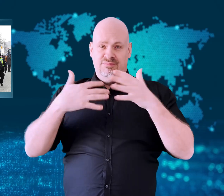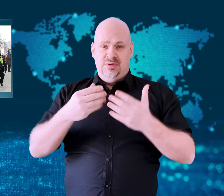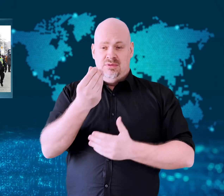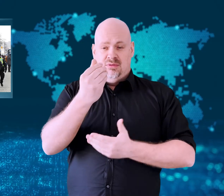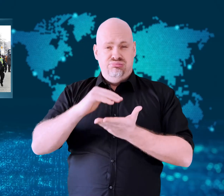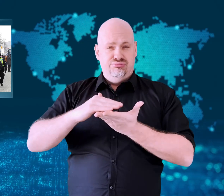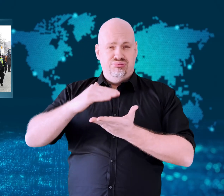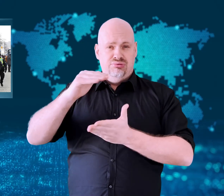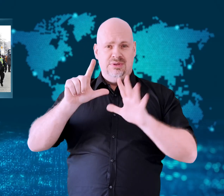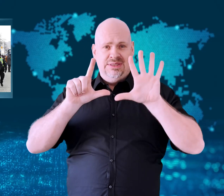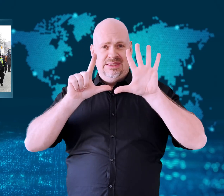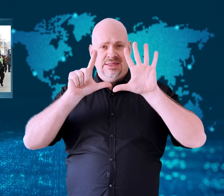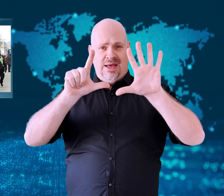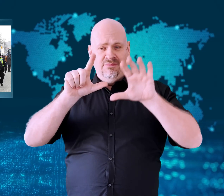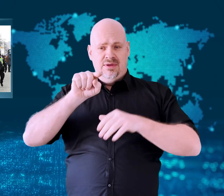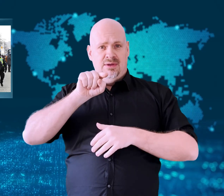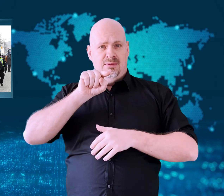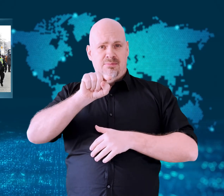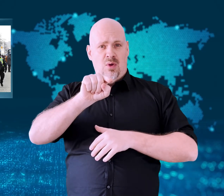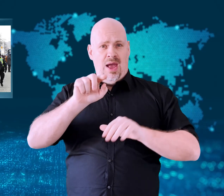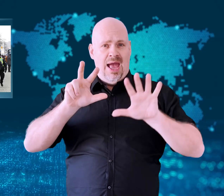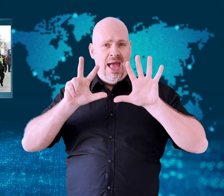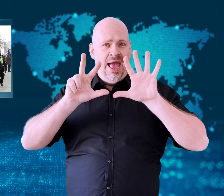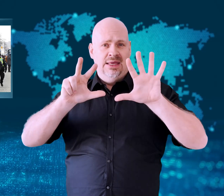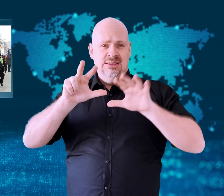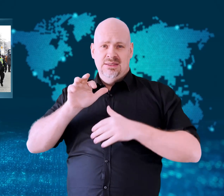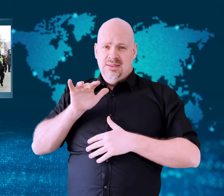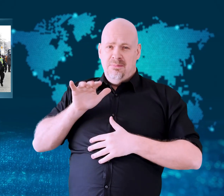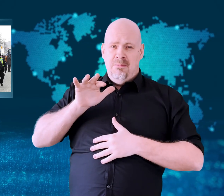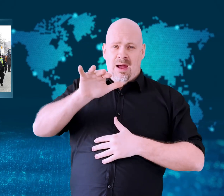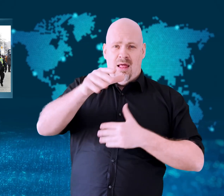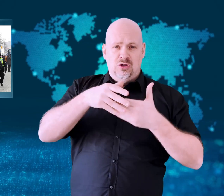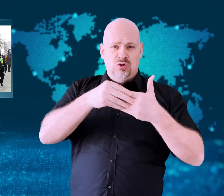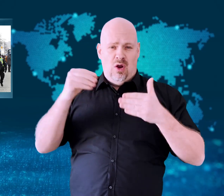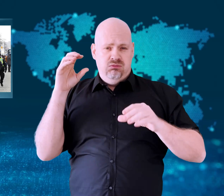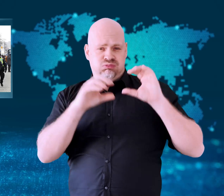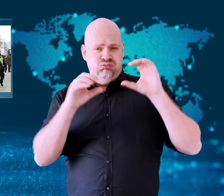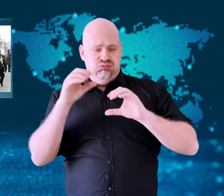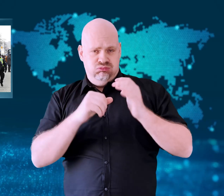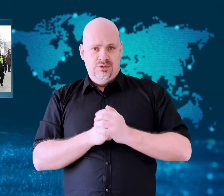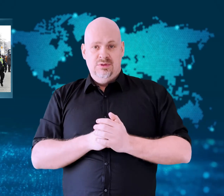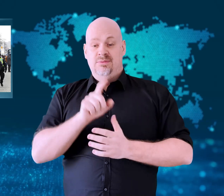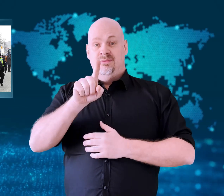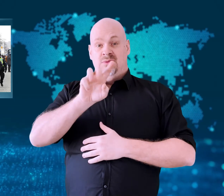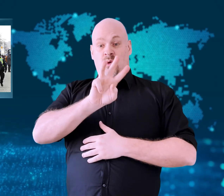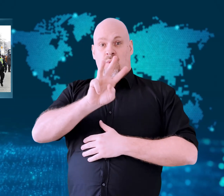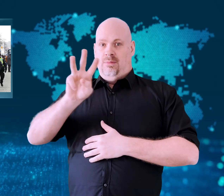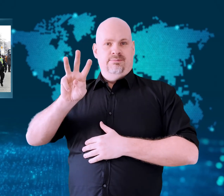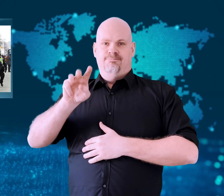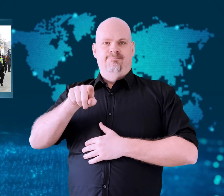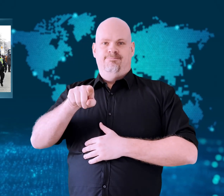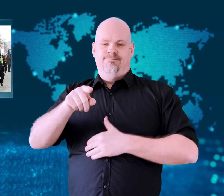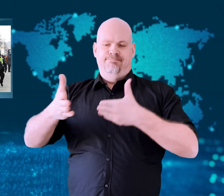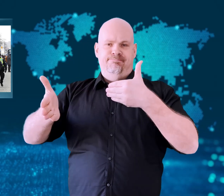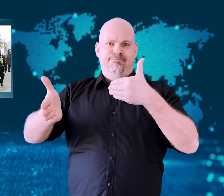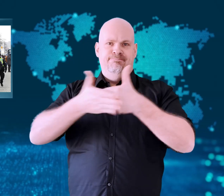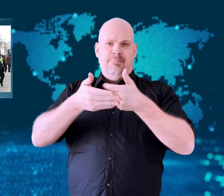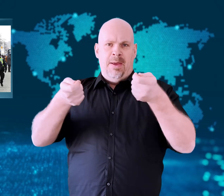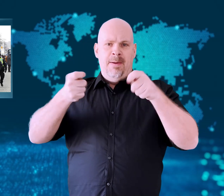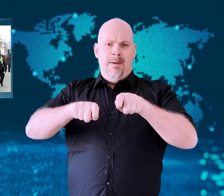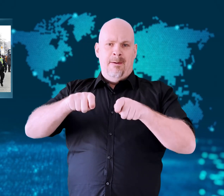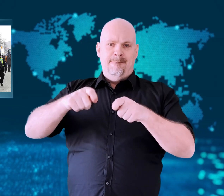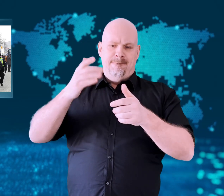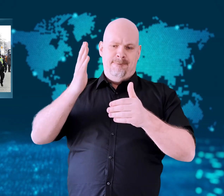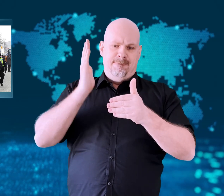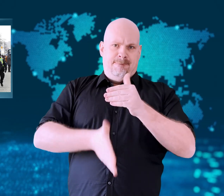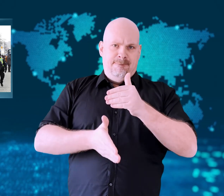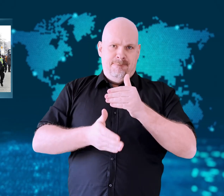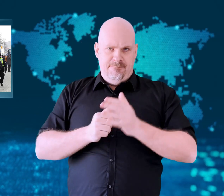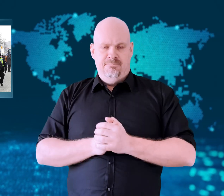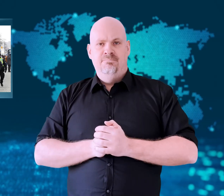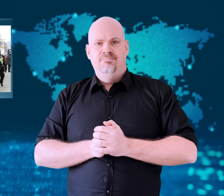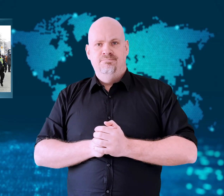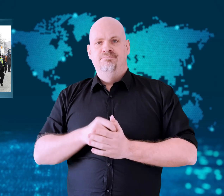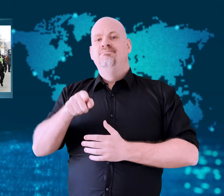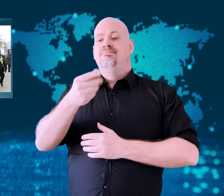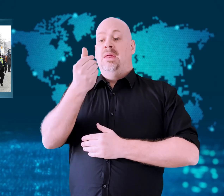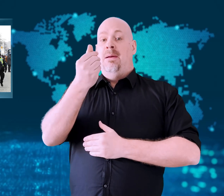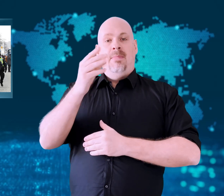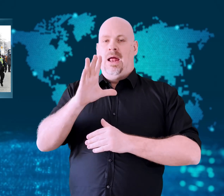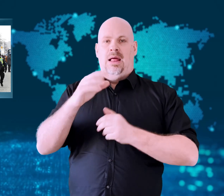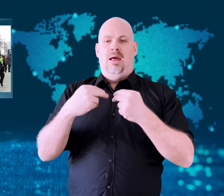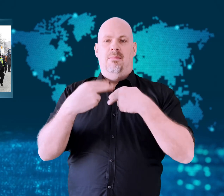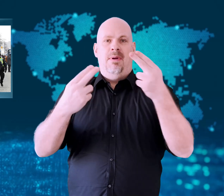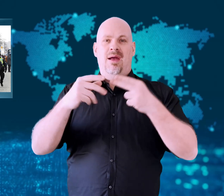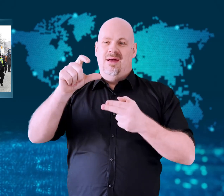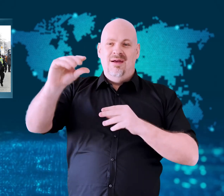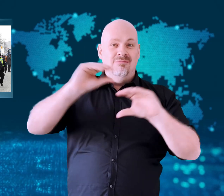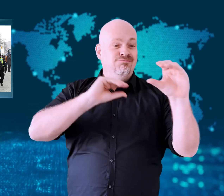Convoy was taken down and all the funds will be refunded to the donors.